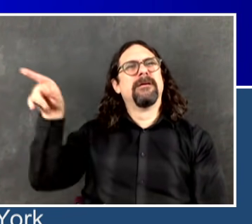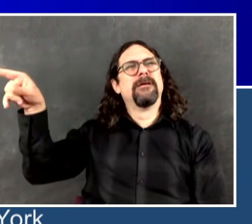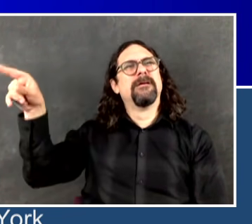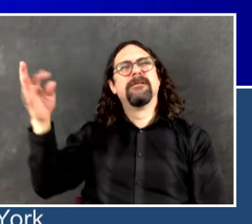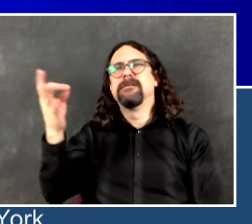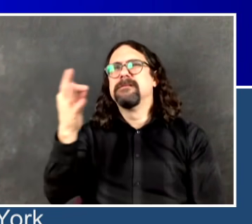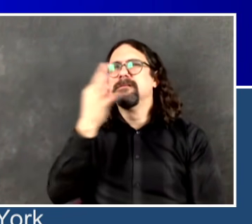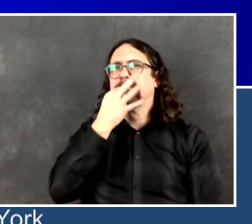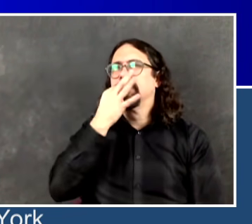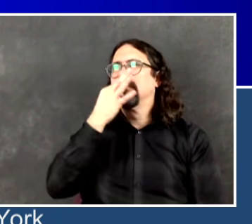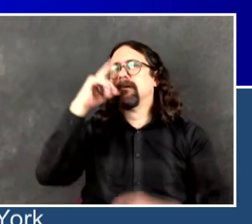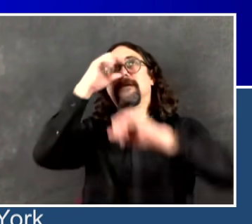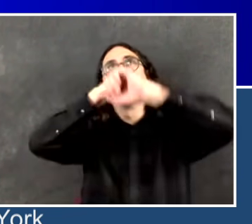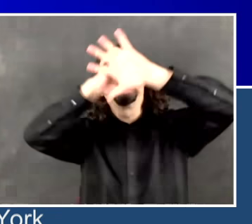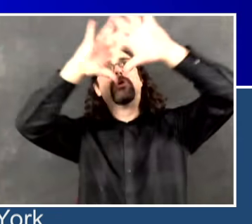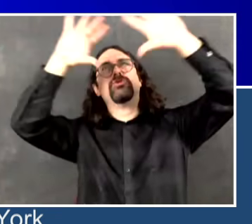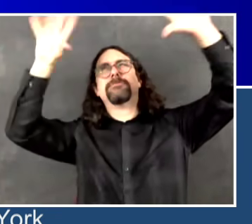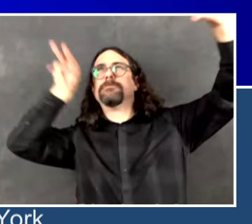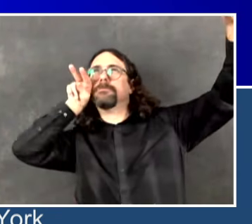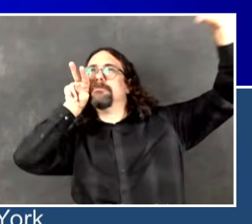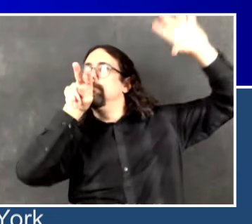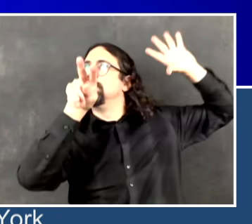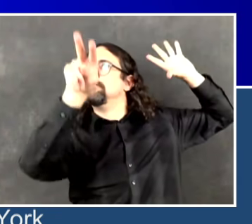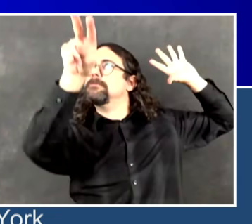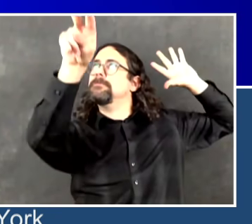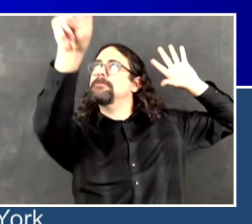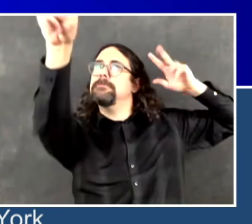AGAIN HAS SEEN WHAT ALL OF US COULD NOT SEE AND HELPED US NOT